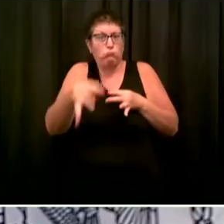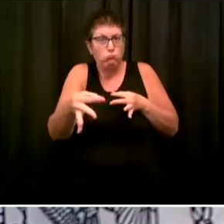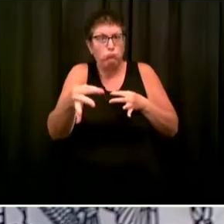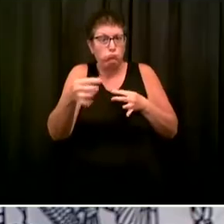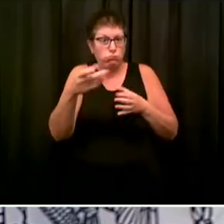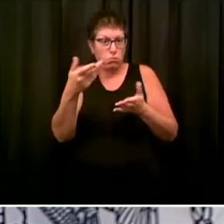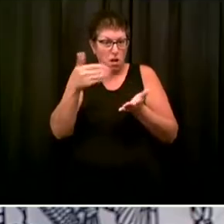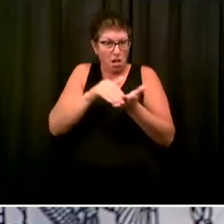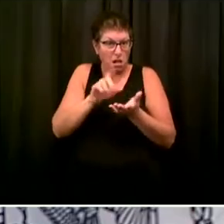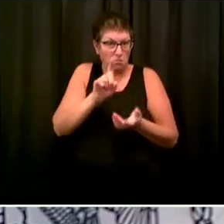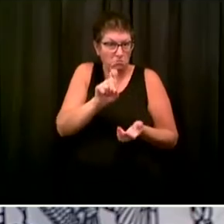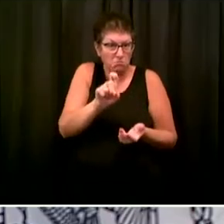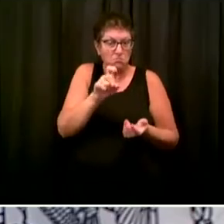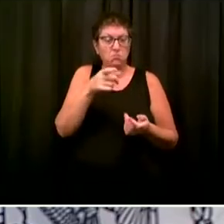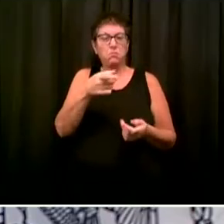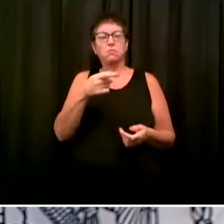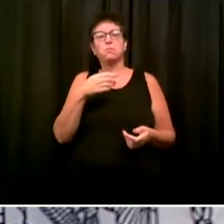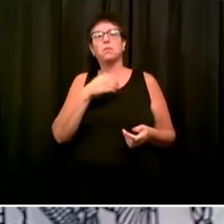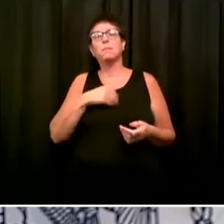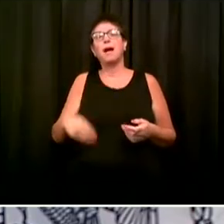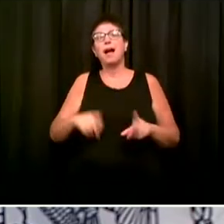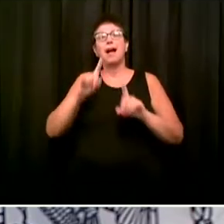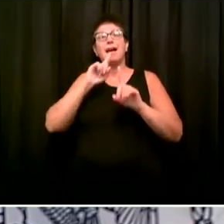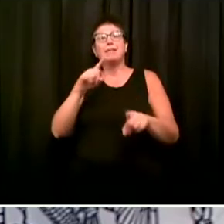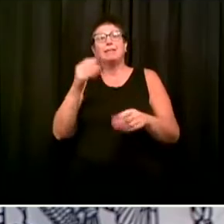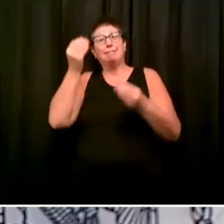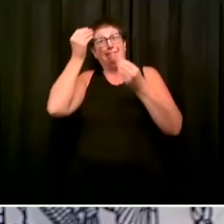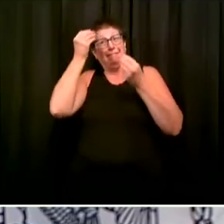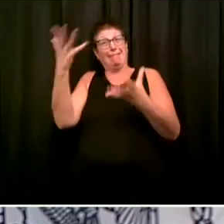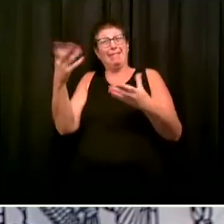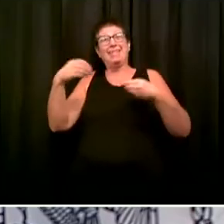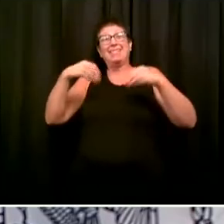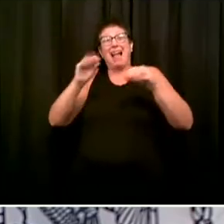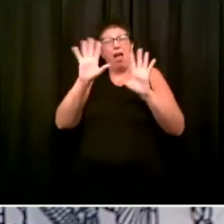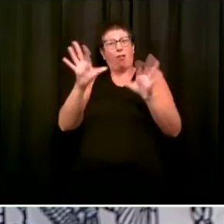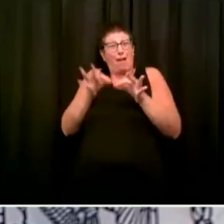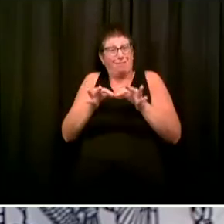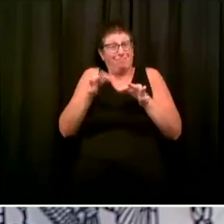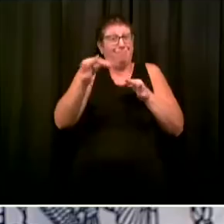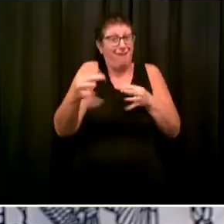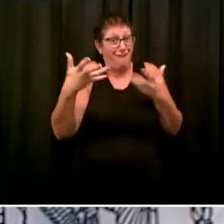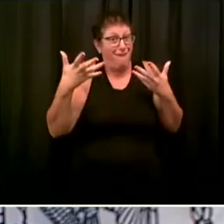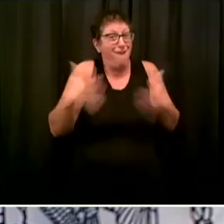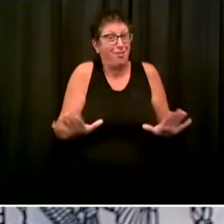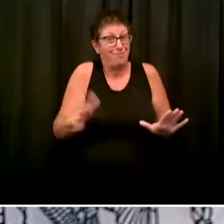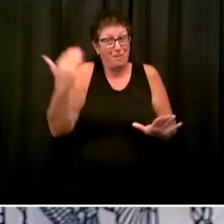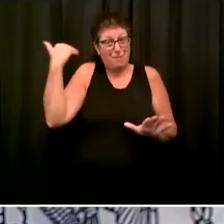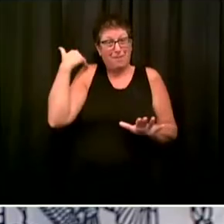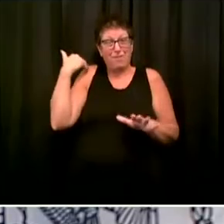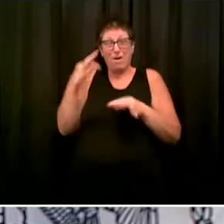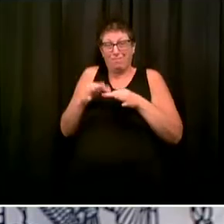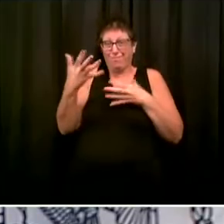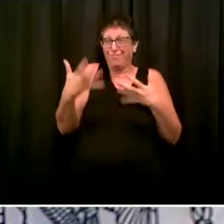TH DEEDLAIE NAGN AIOR CANCEL IT?